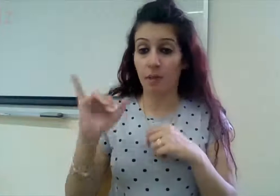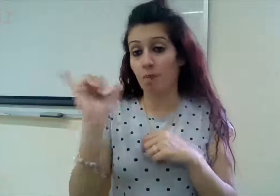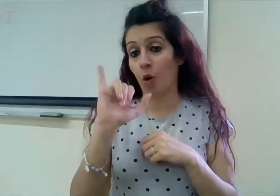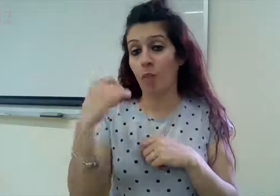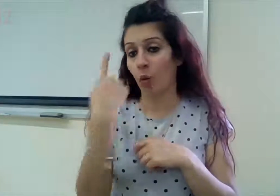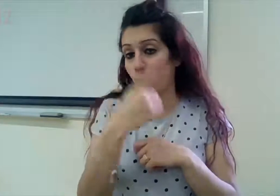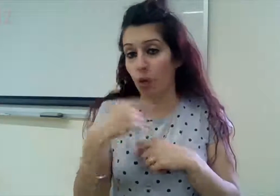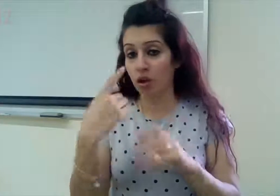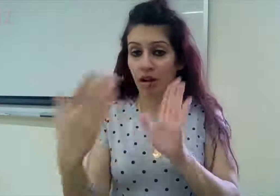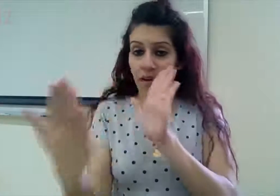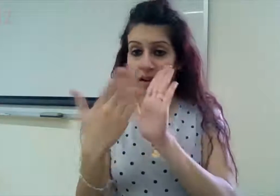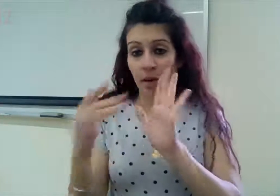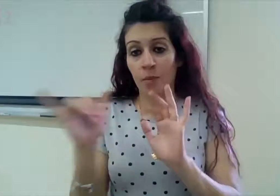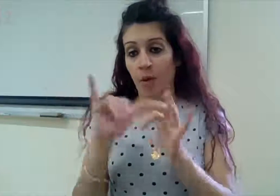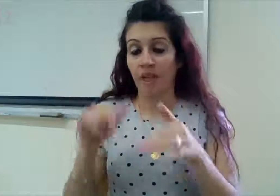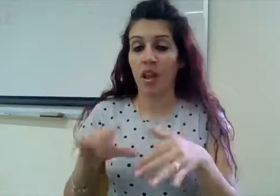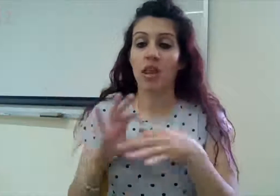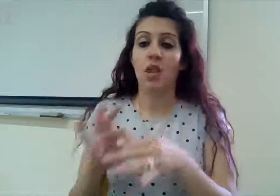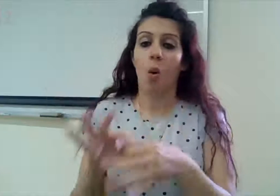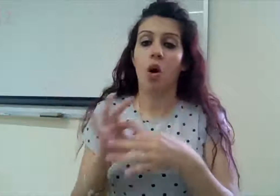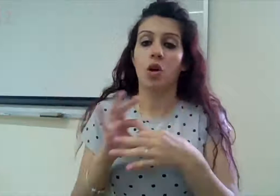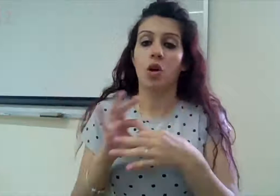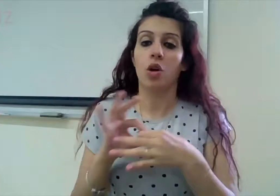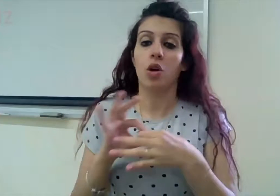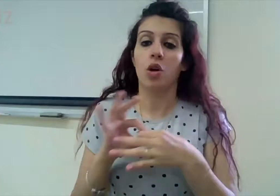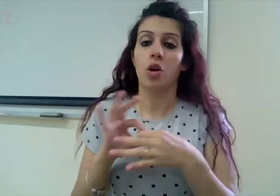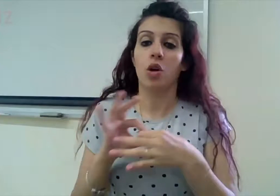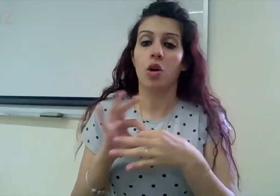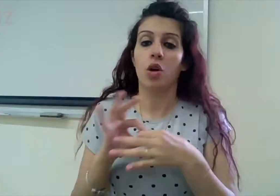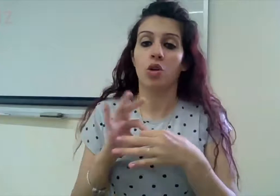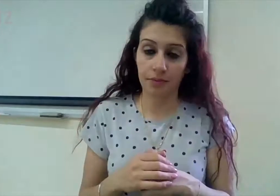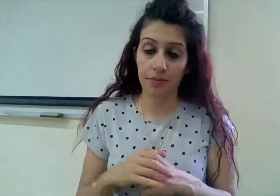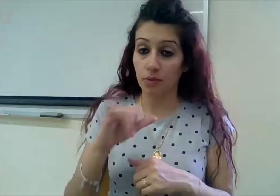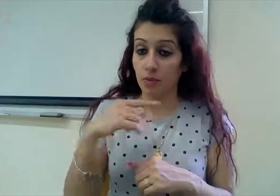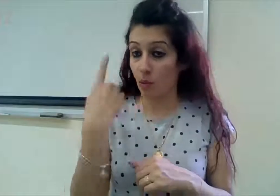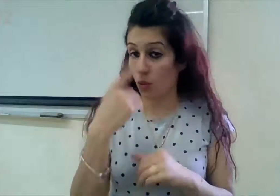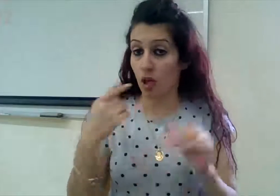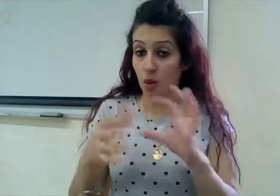think the way in which technology will continue to support in a blended way is